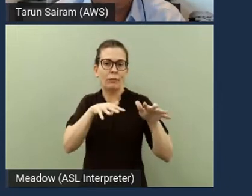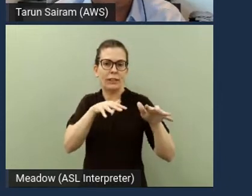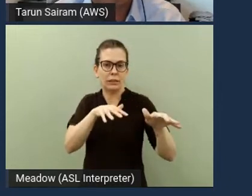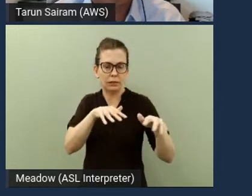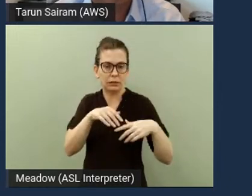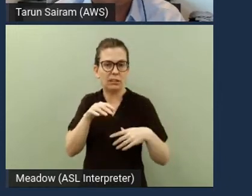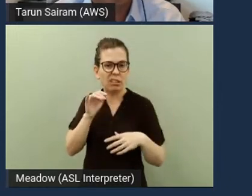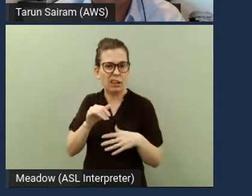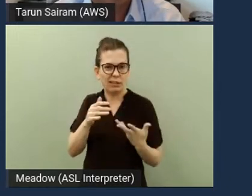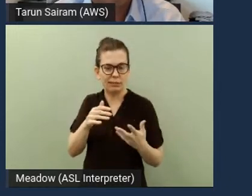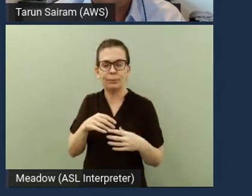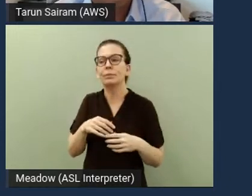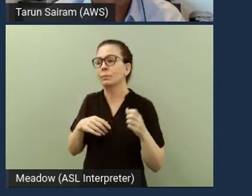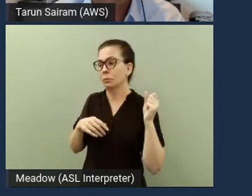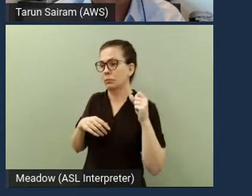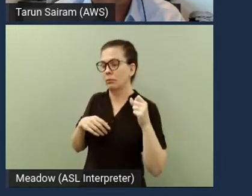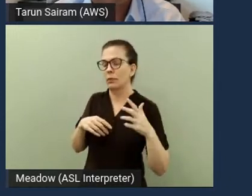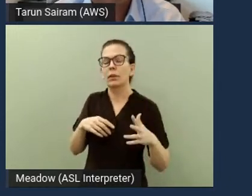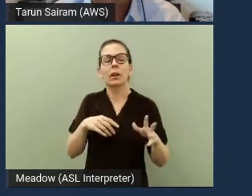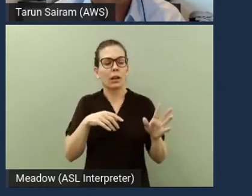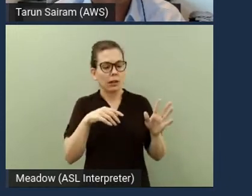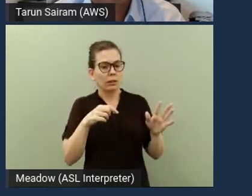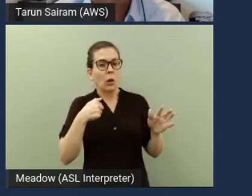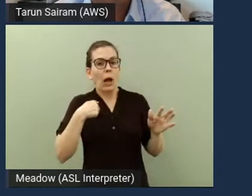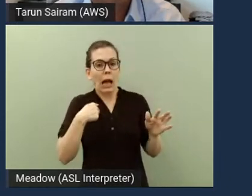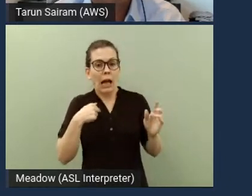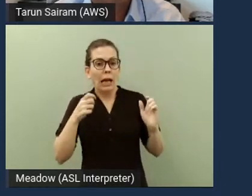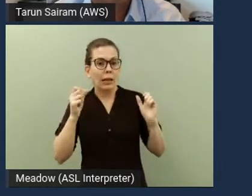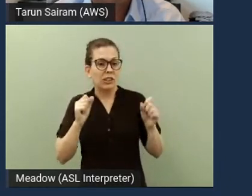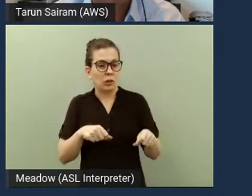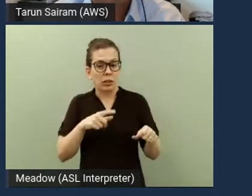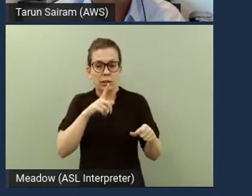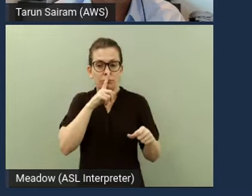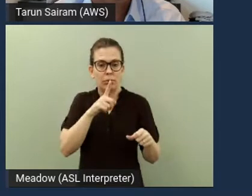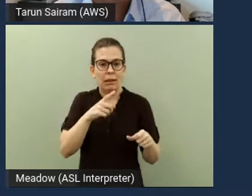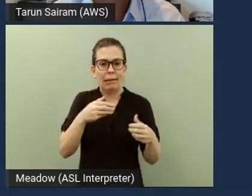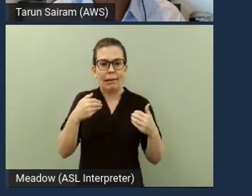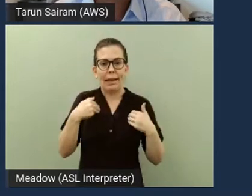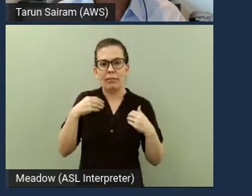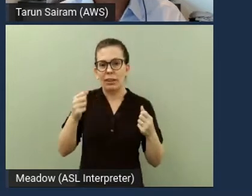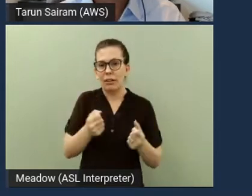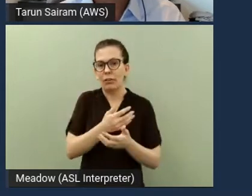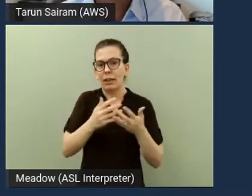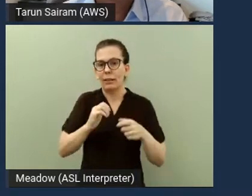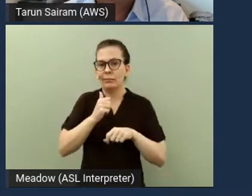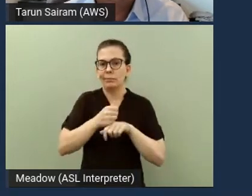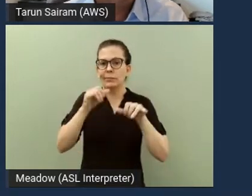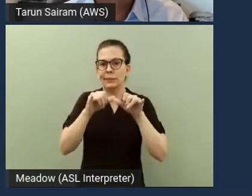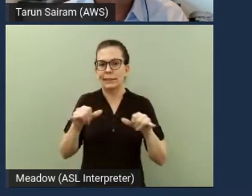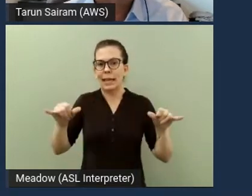Mm. - So I could essentially have everything all scaled up. Mm. - Like, which means